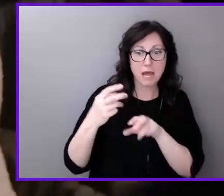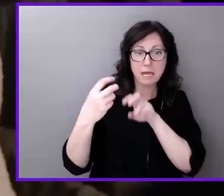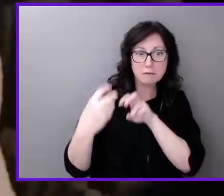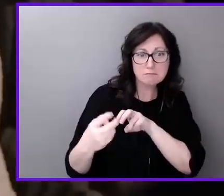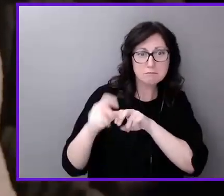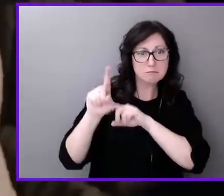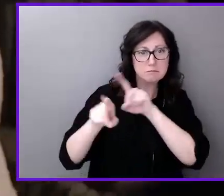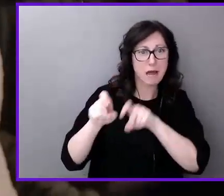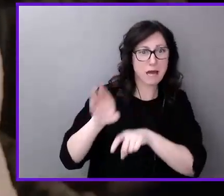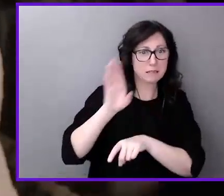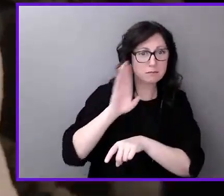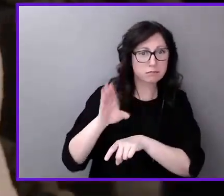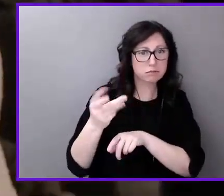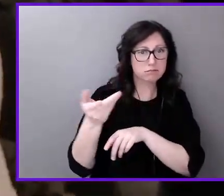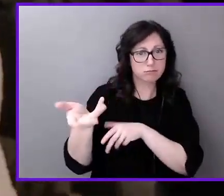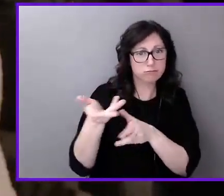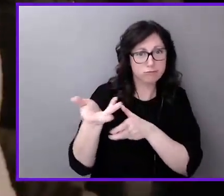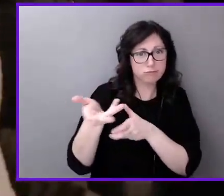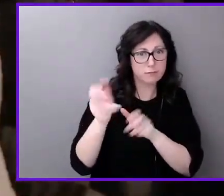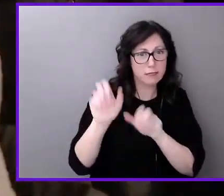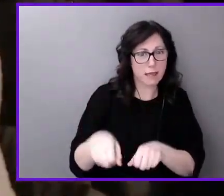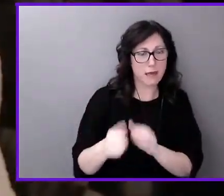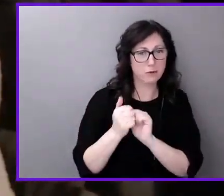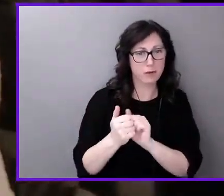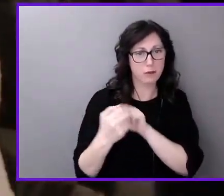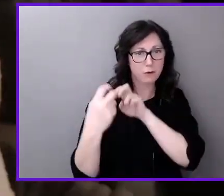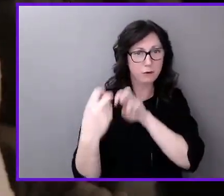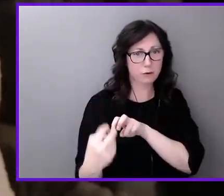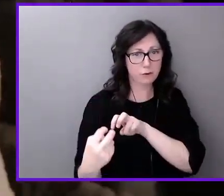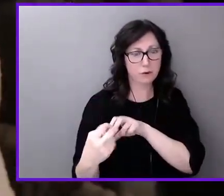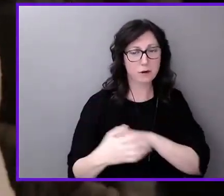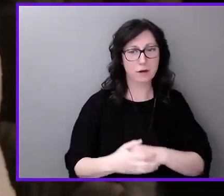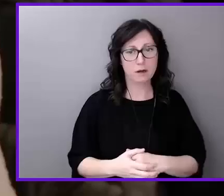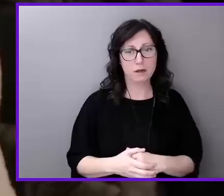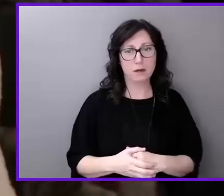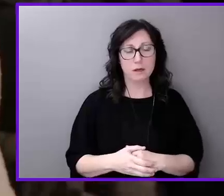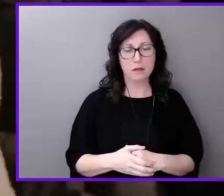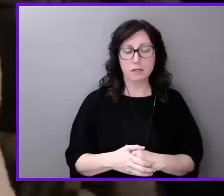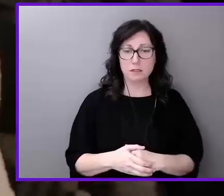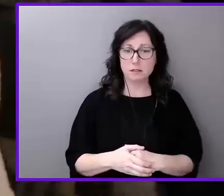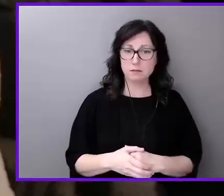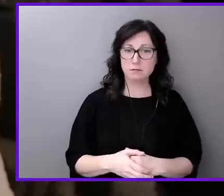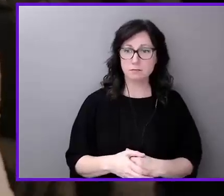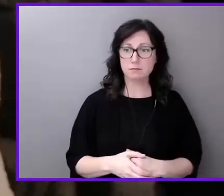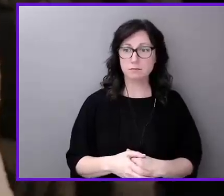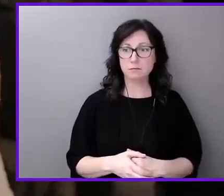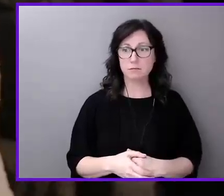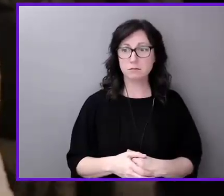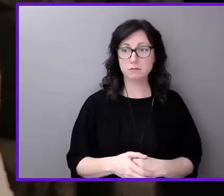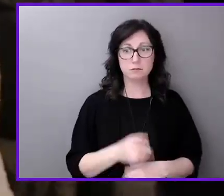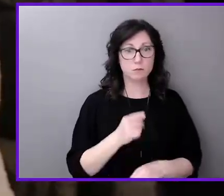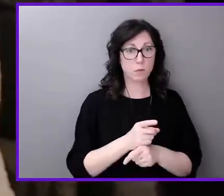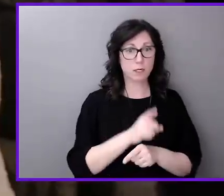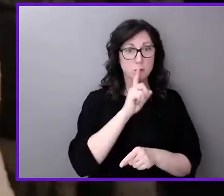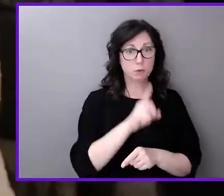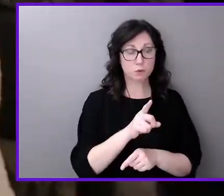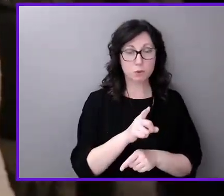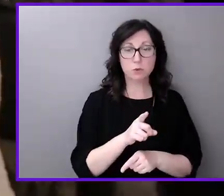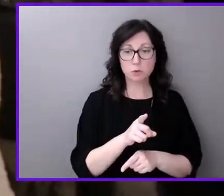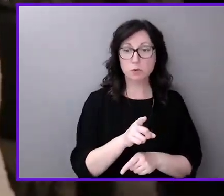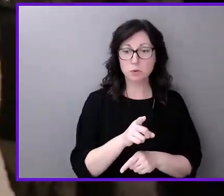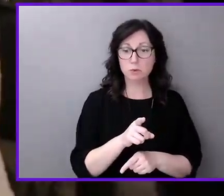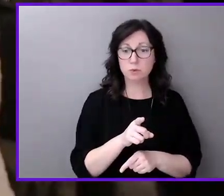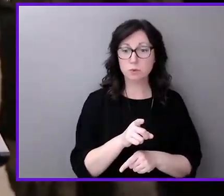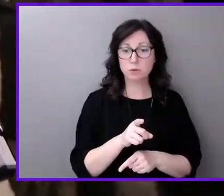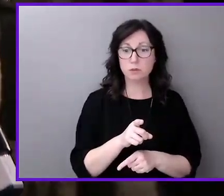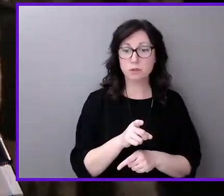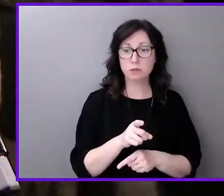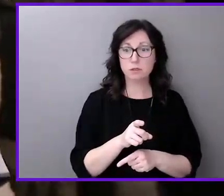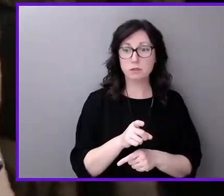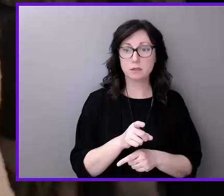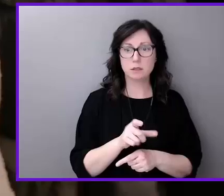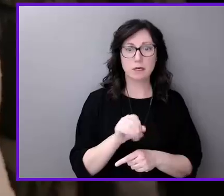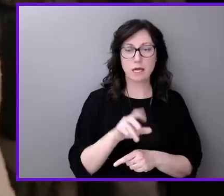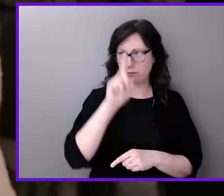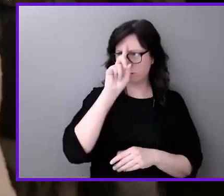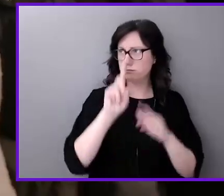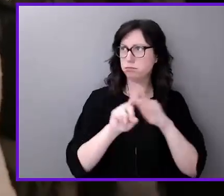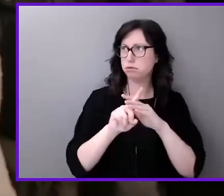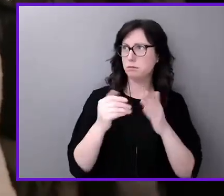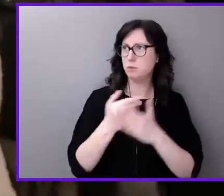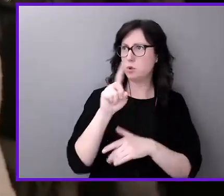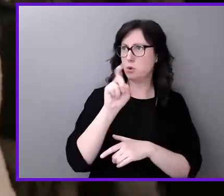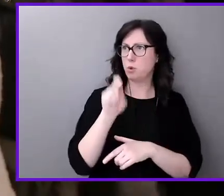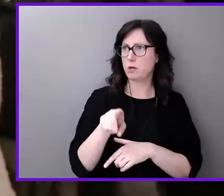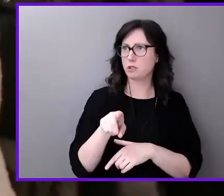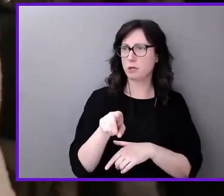Because it’s through these conversations that new questions can arise and we can get